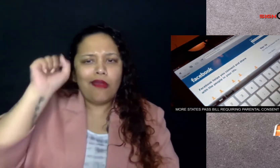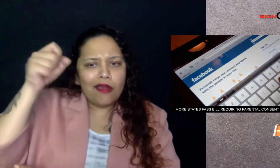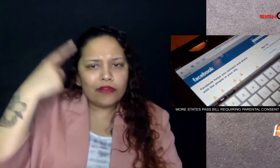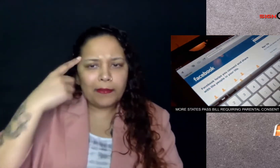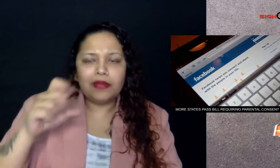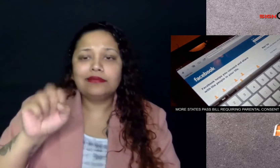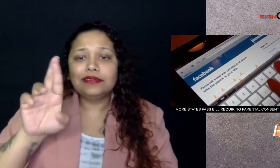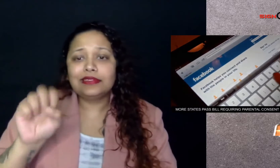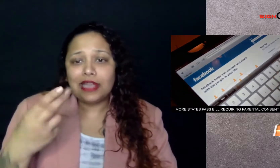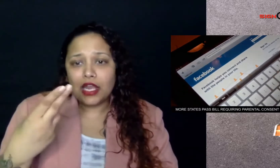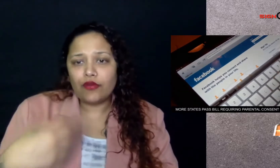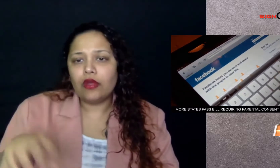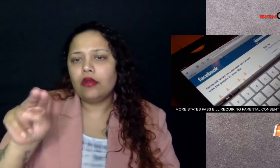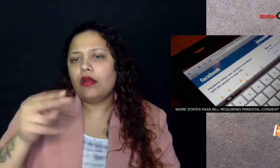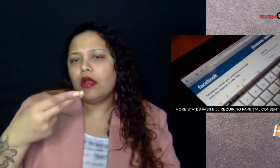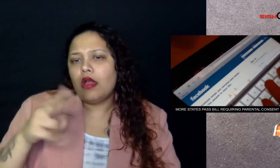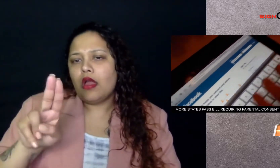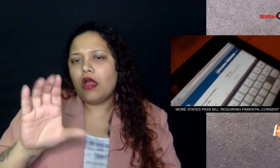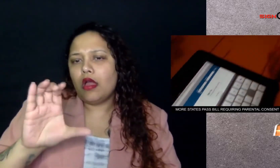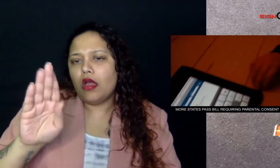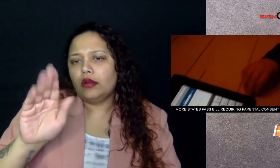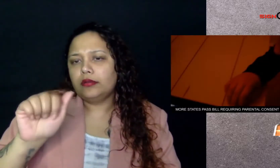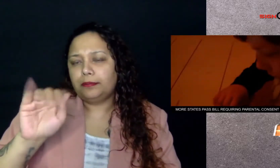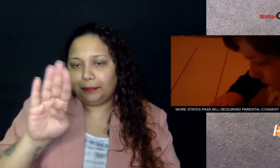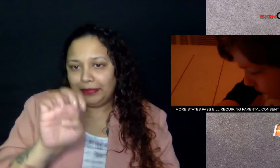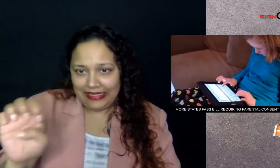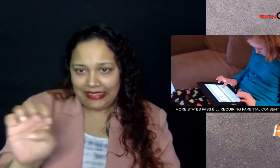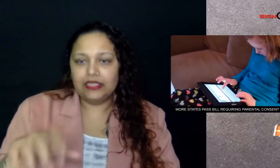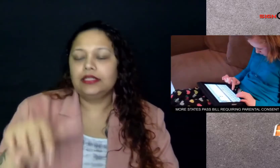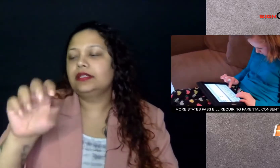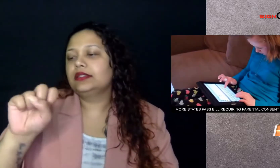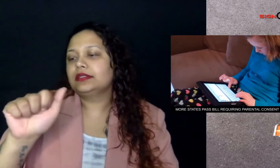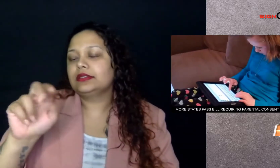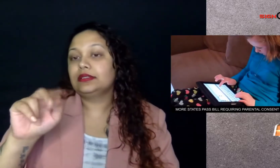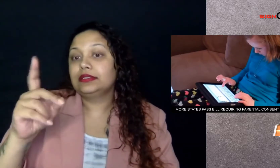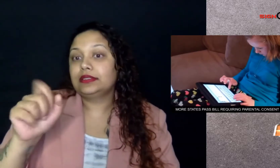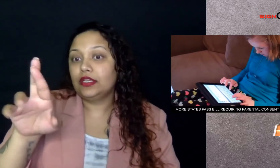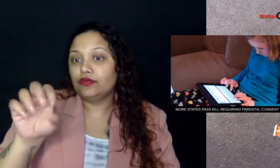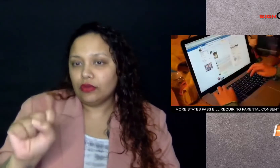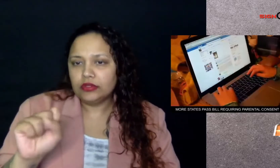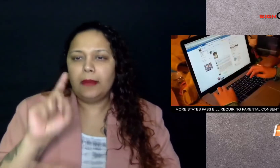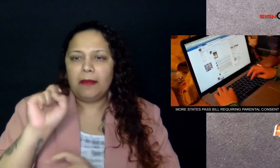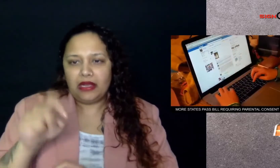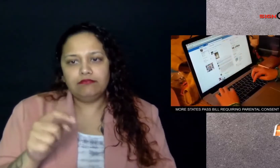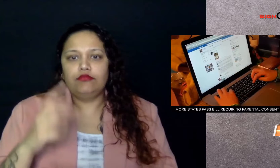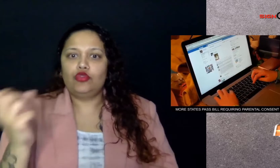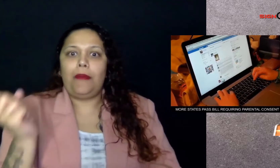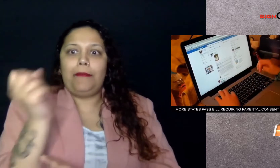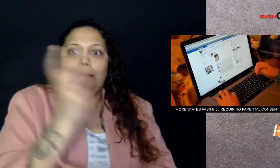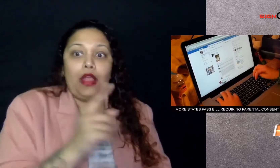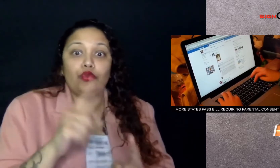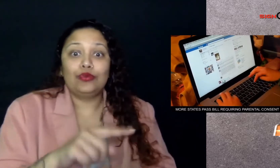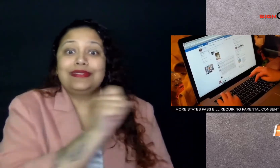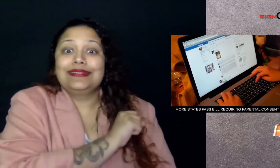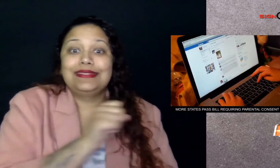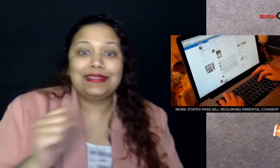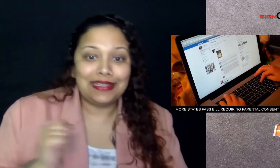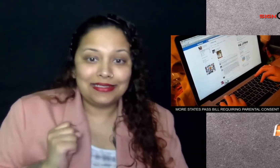the bill which has a support of Governor Sarah Huckabee Sanders must now go back to the Senate.